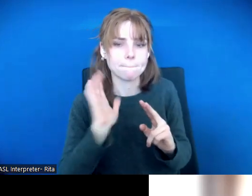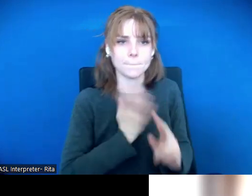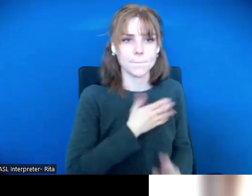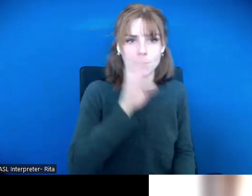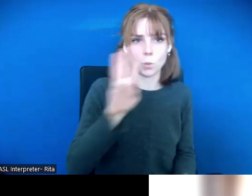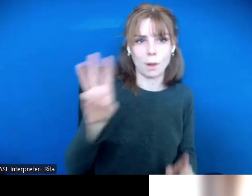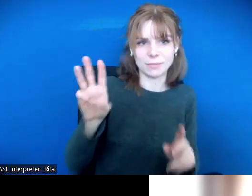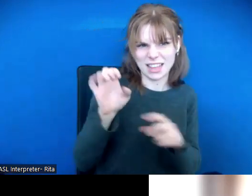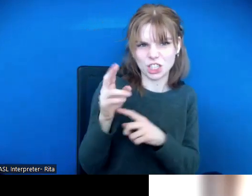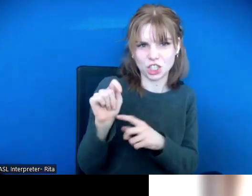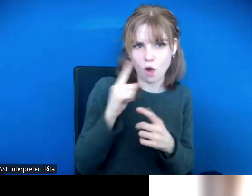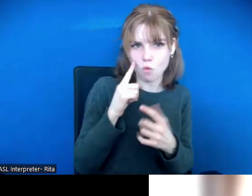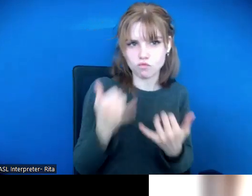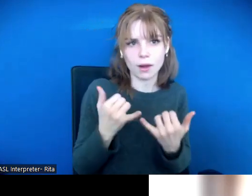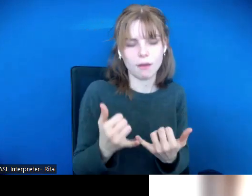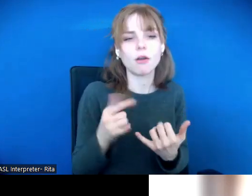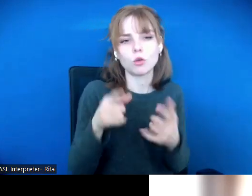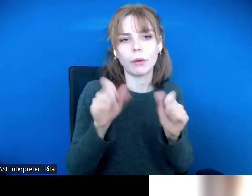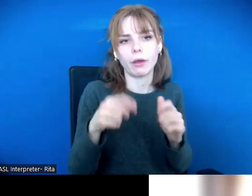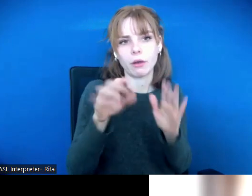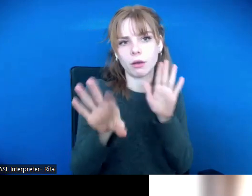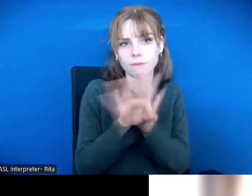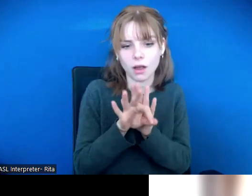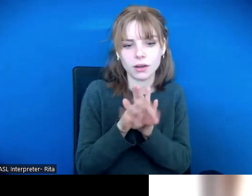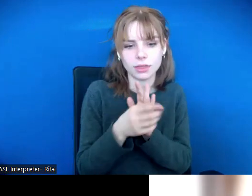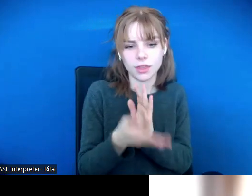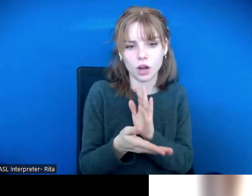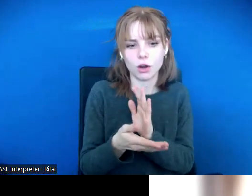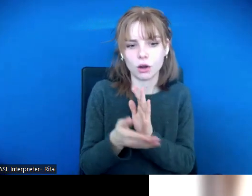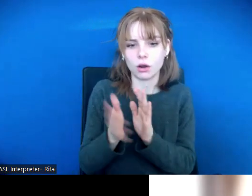I had a quick question. I thought they were talk about this webinar but they were asking about the webinars that you are doing collaboration with the South Dakota agency. North Dakota. Excuse me.